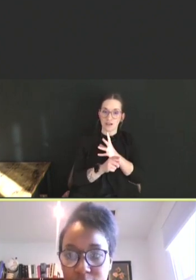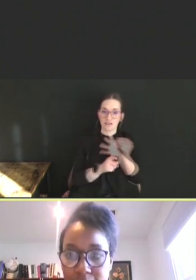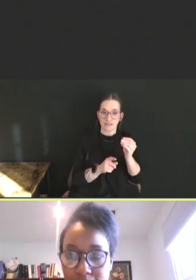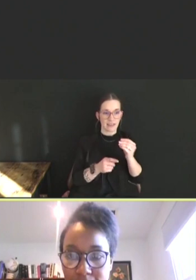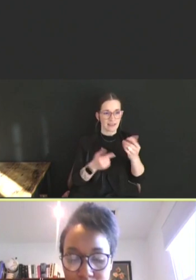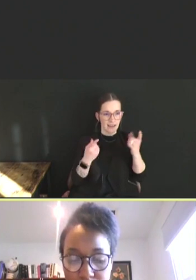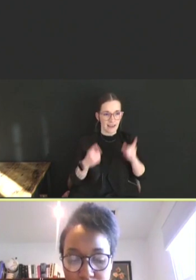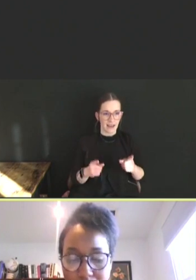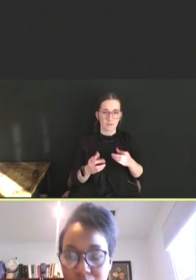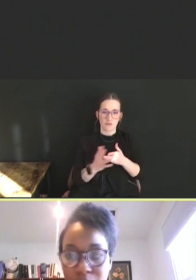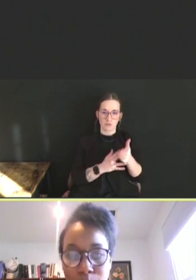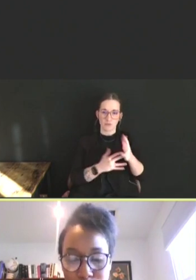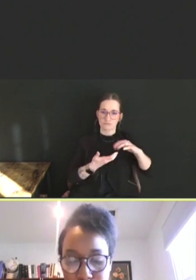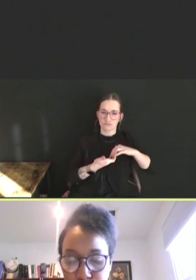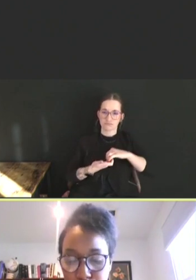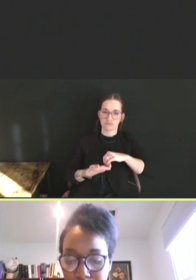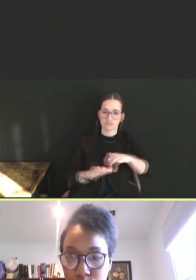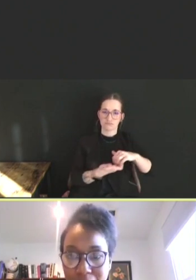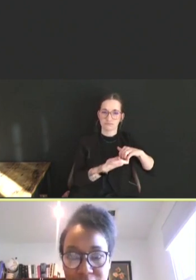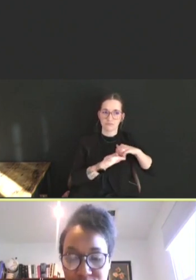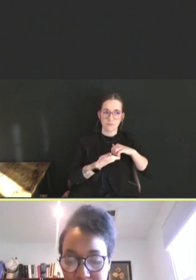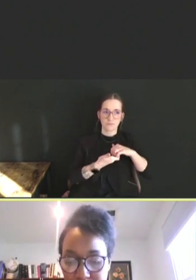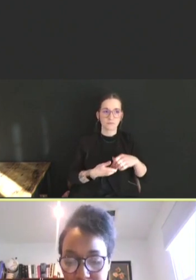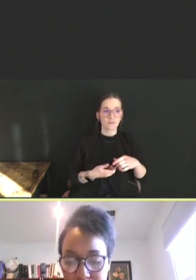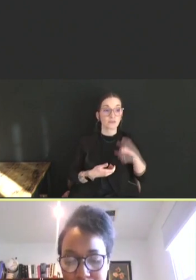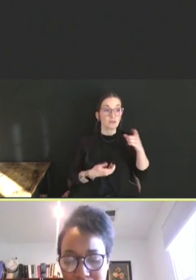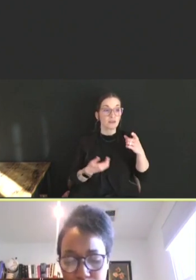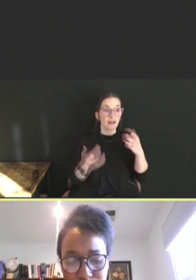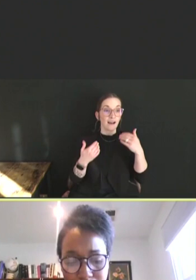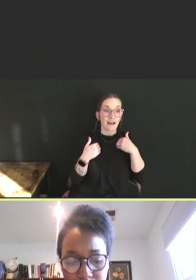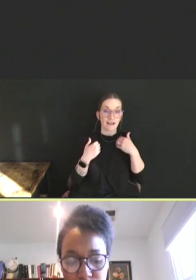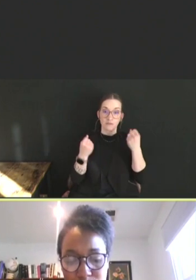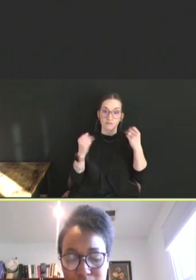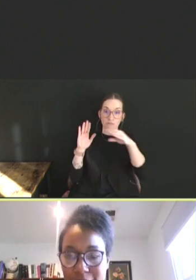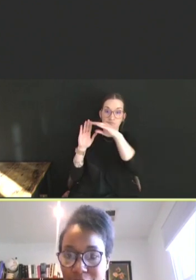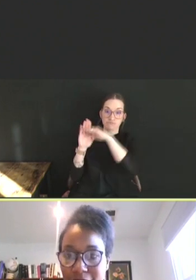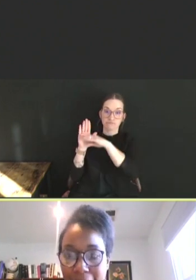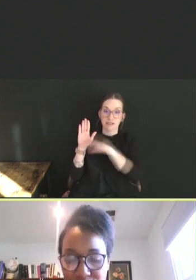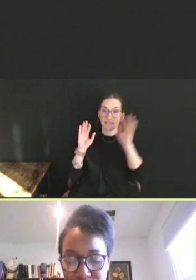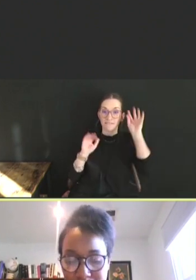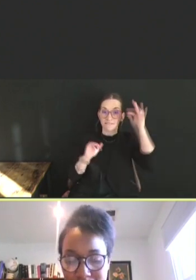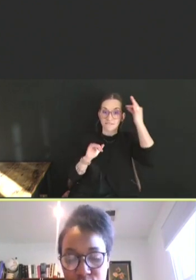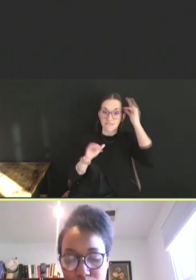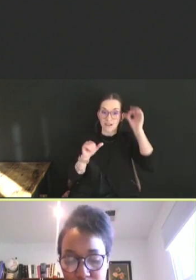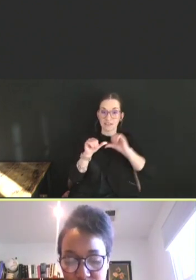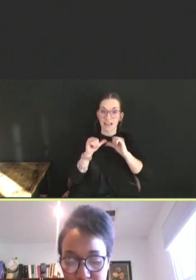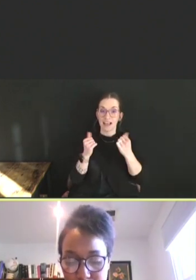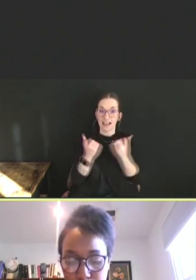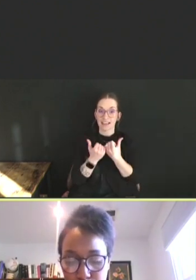Here listed are the multiple federal agencies that provided their specific actions and strategies.